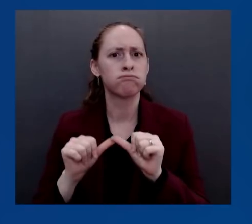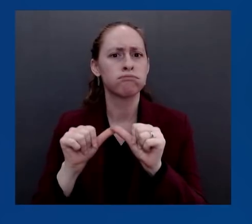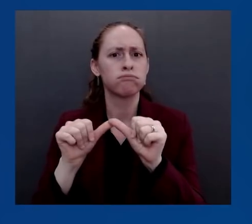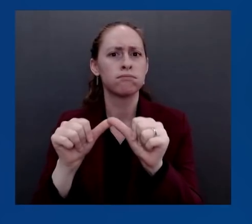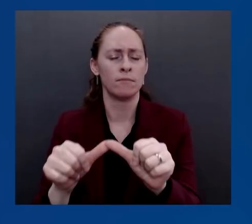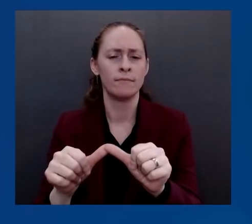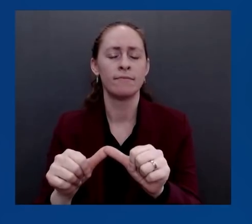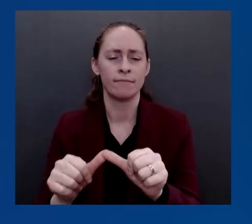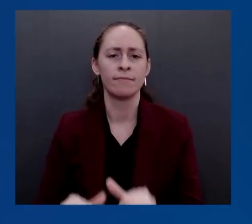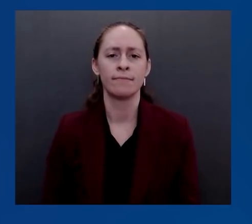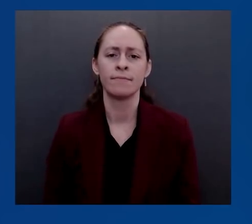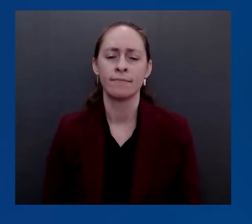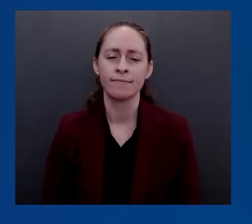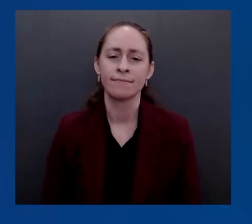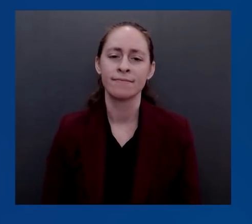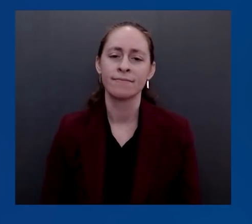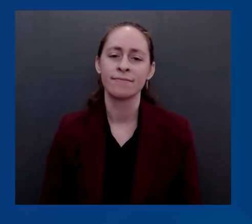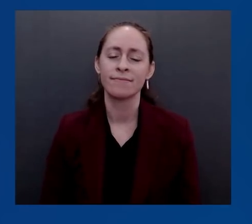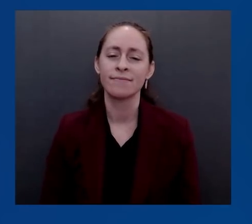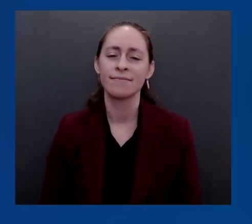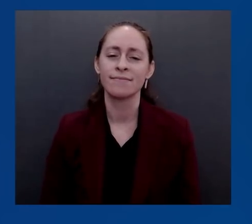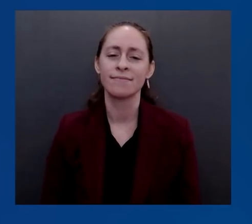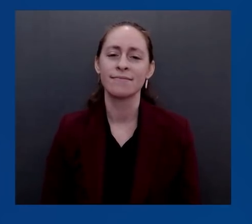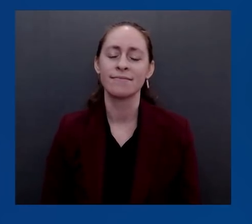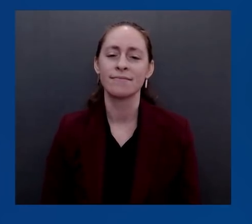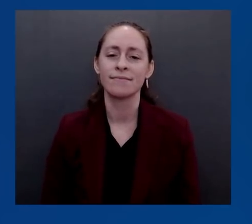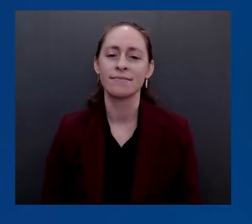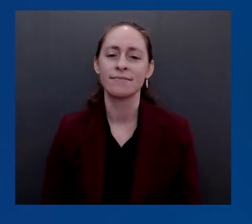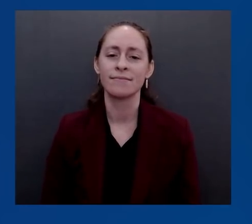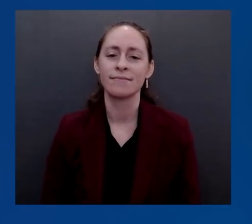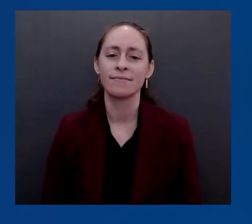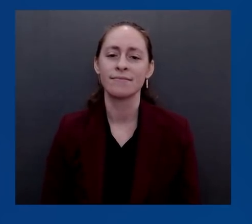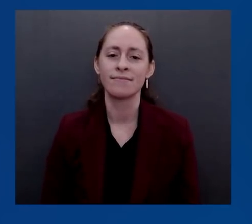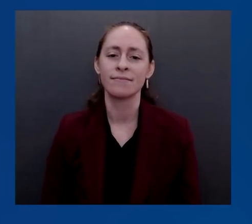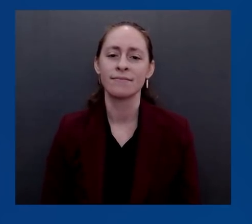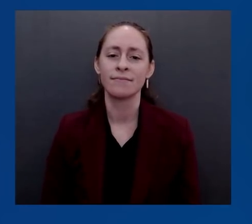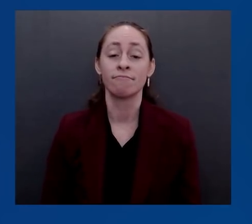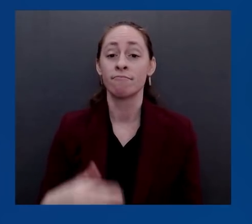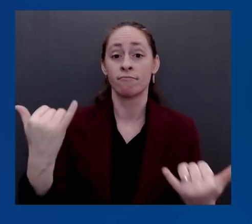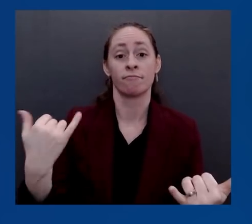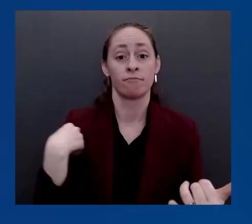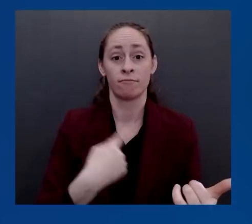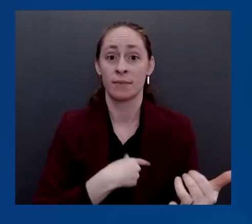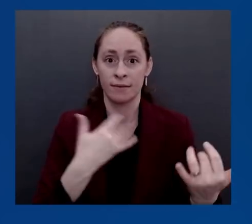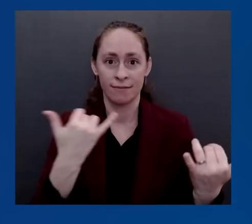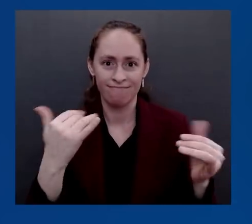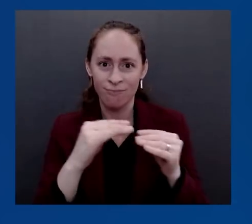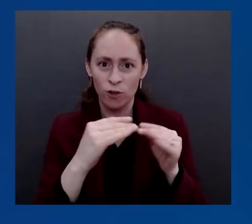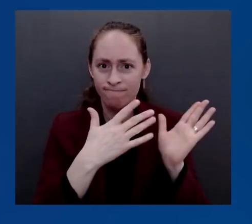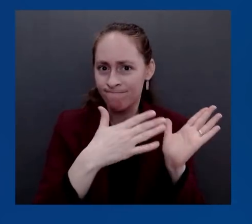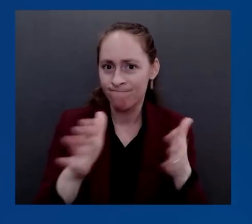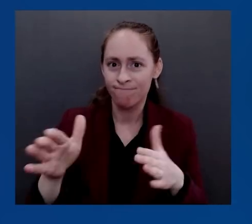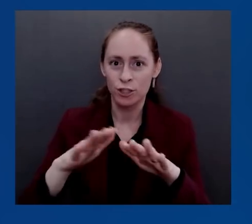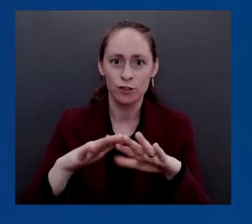for the distribution of masks for children. And we'll have more to say about that in the days ahead.